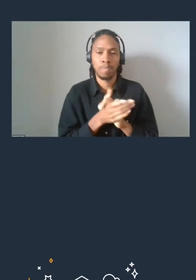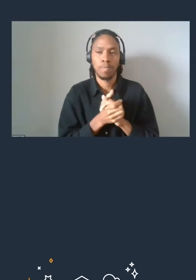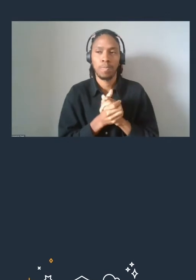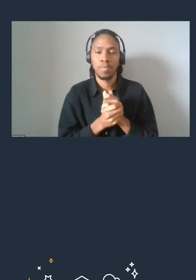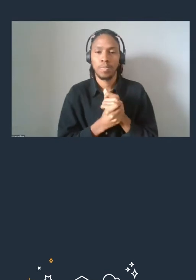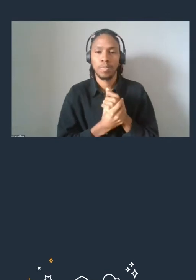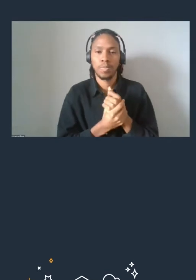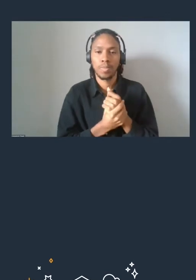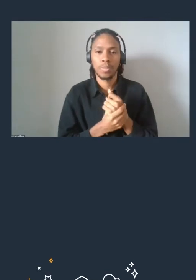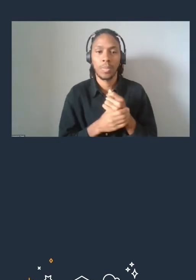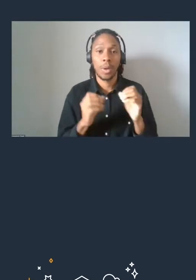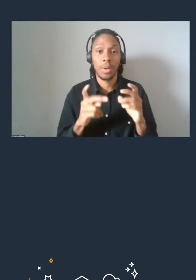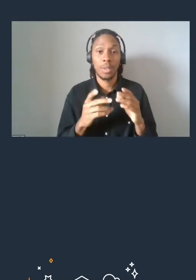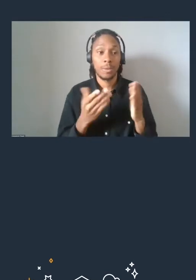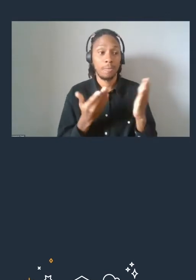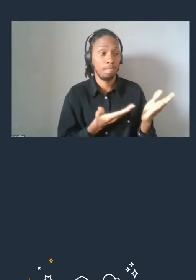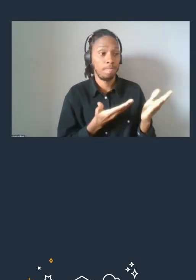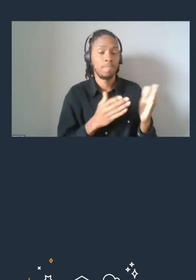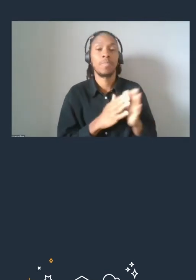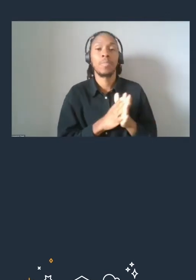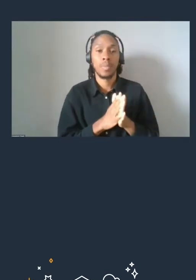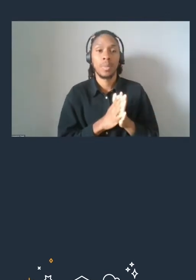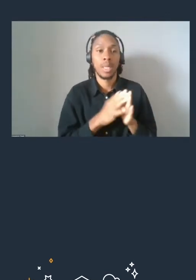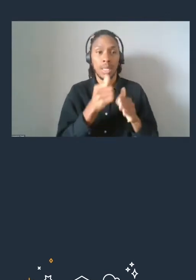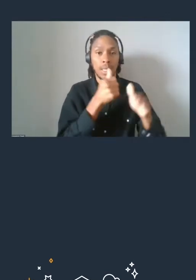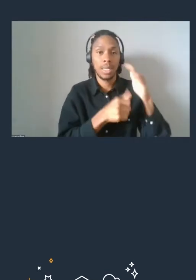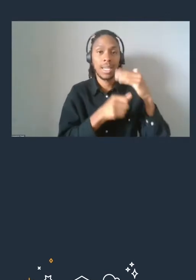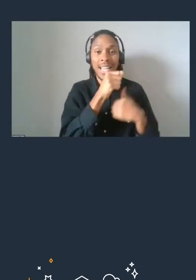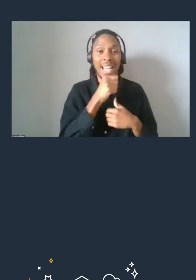Okay, here I am under Amazon S3 service.